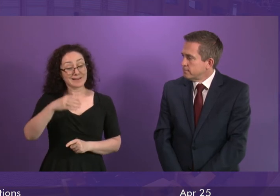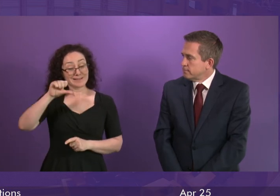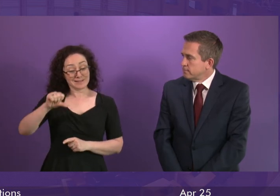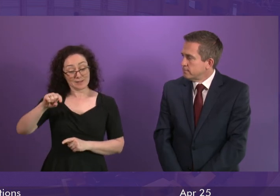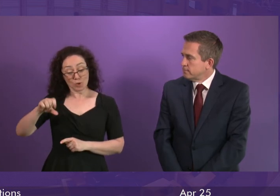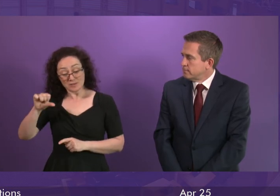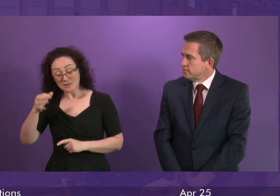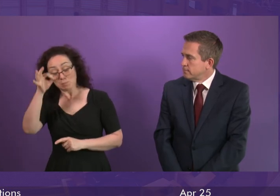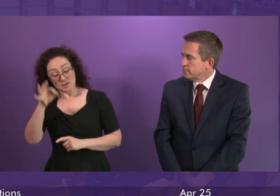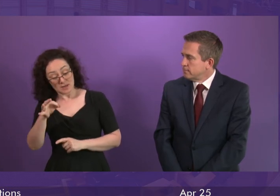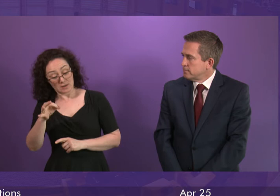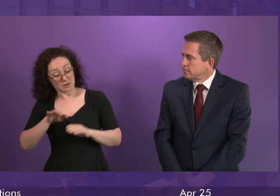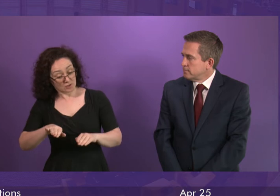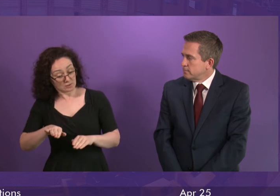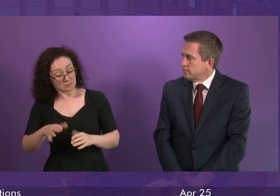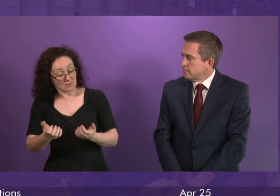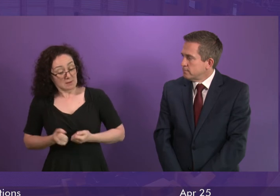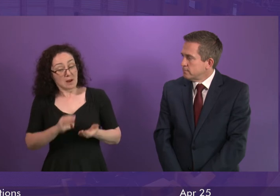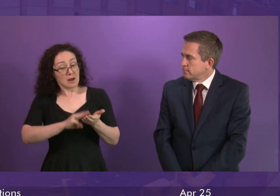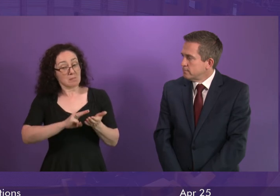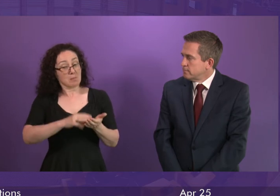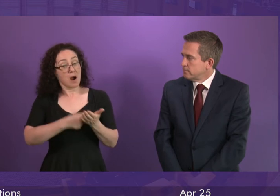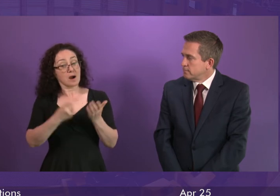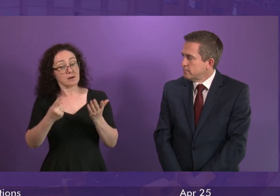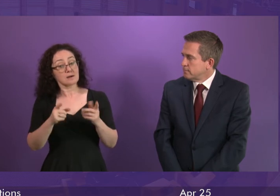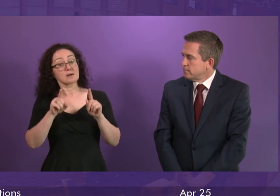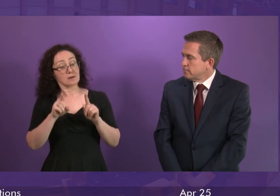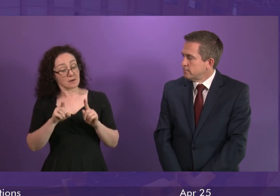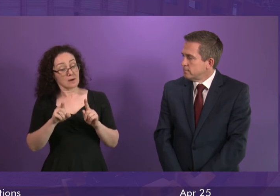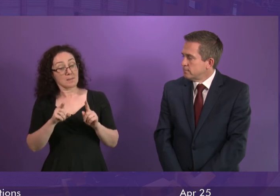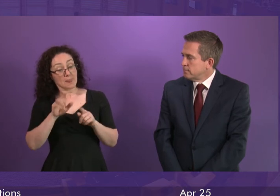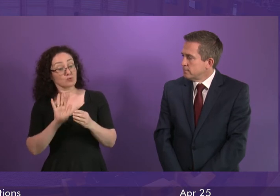That continues to exceed the 95 per cent target. However, Gil Paterson is absolutely right